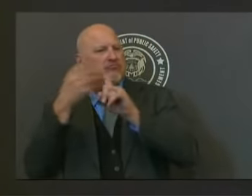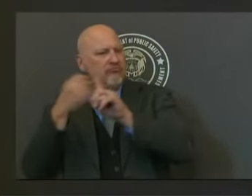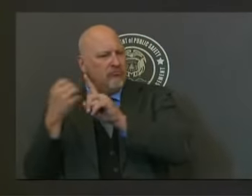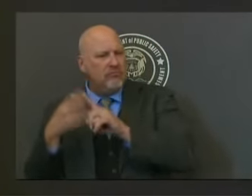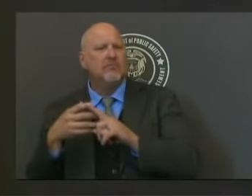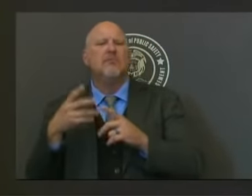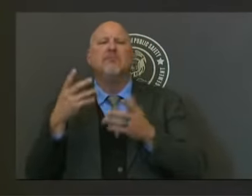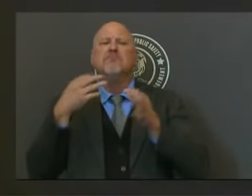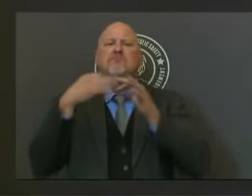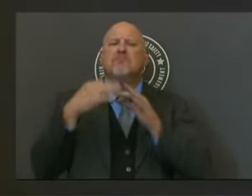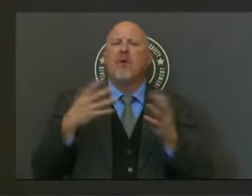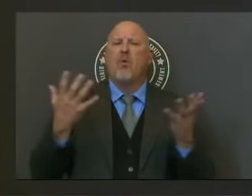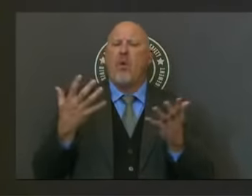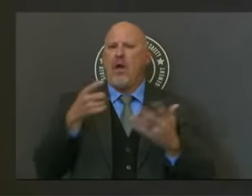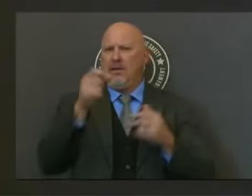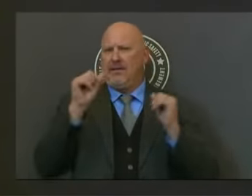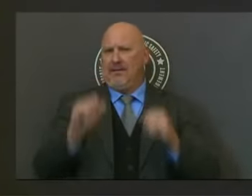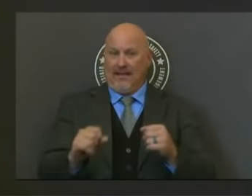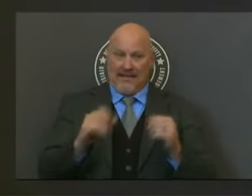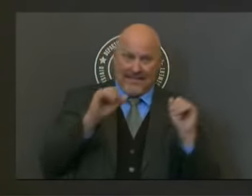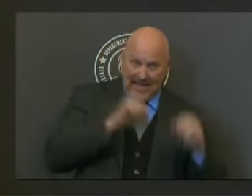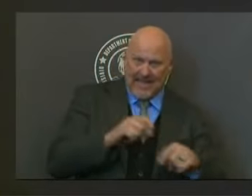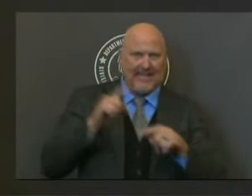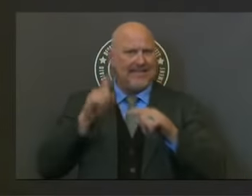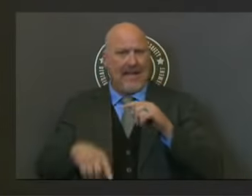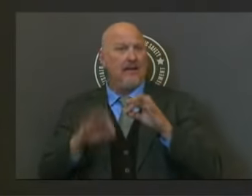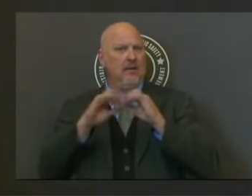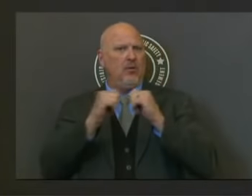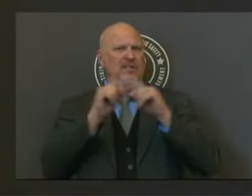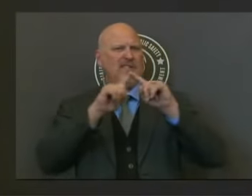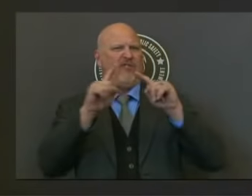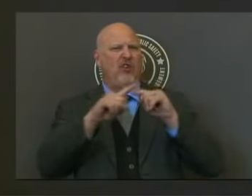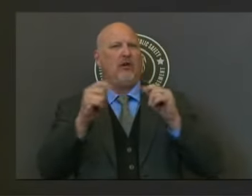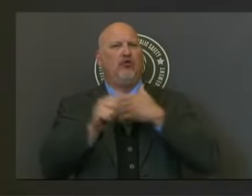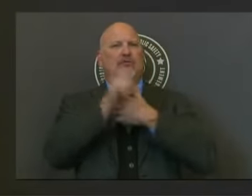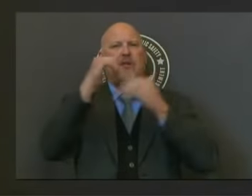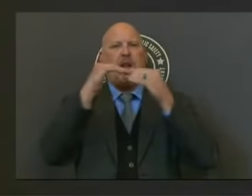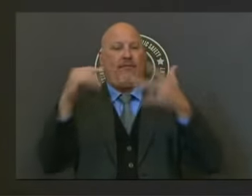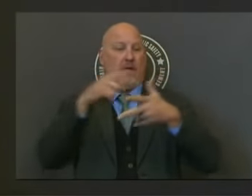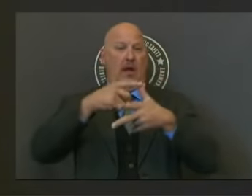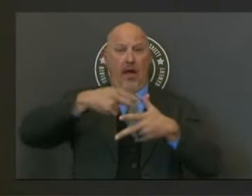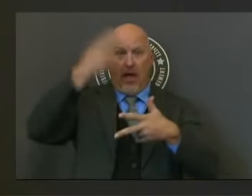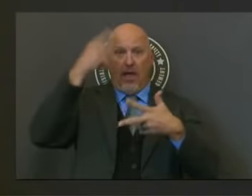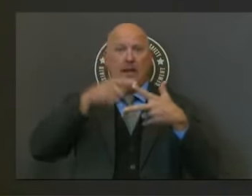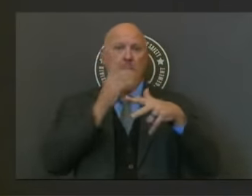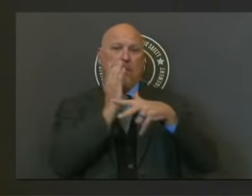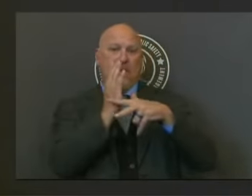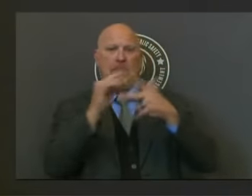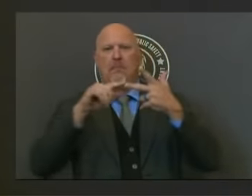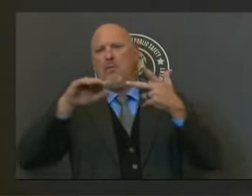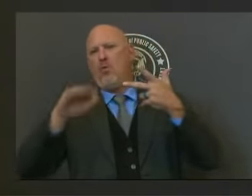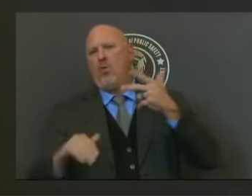stadium the infectious disease medical director for an